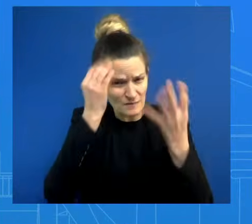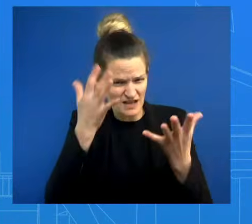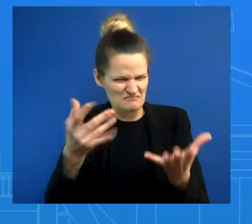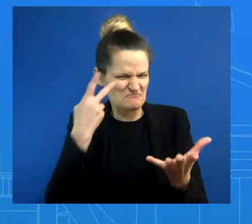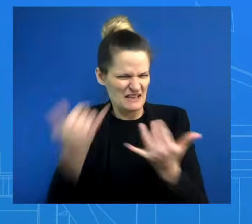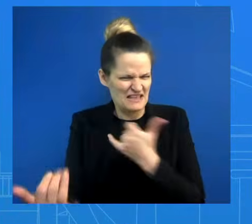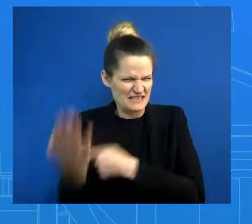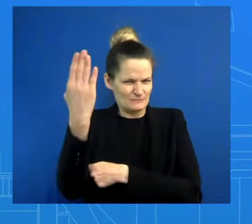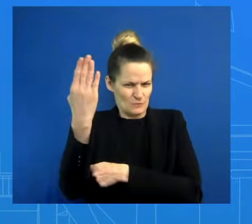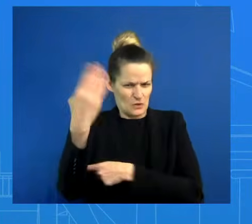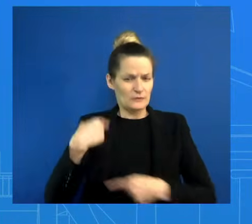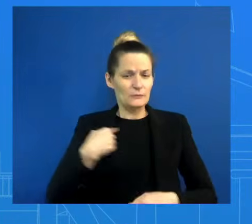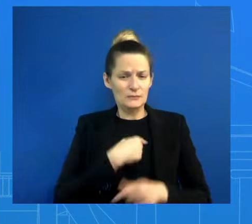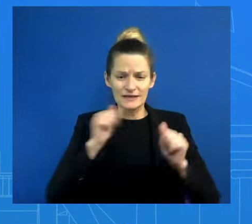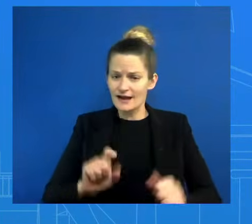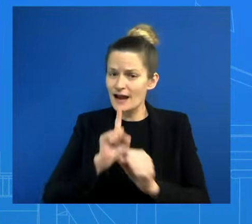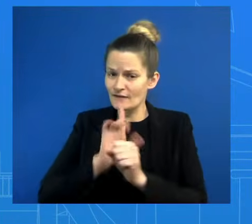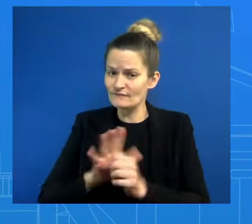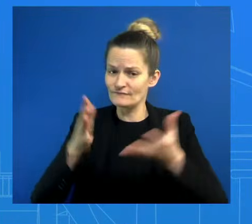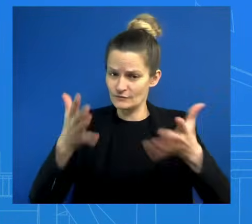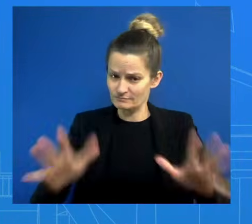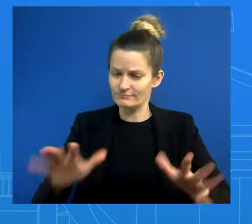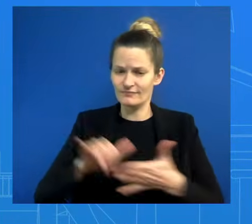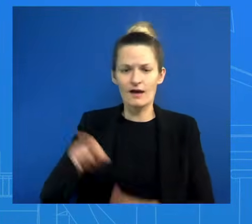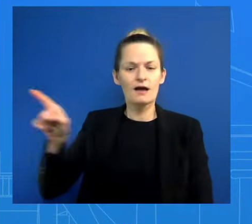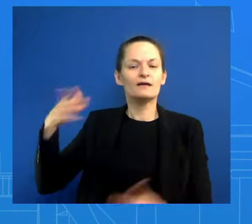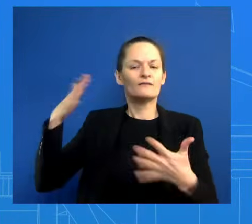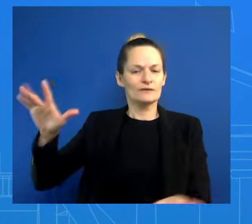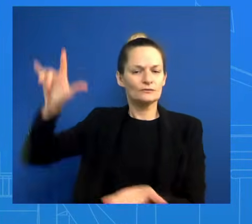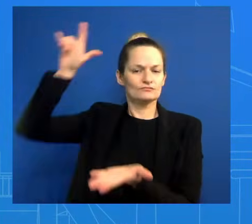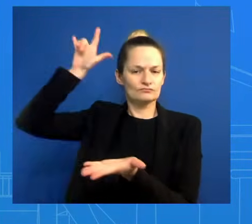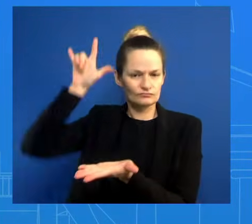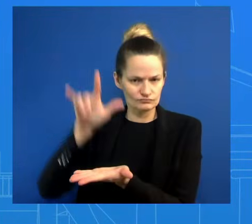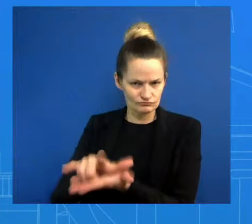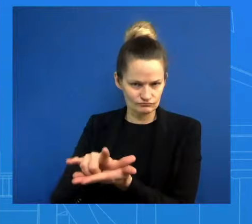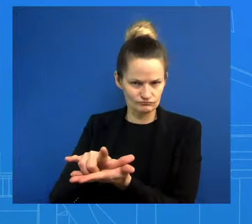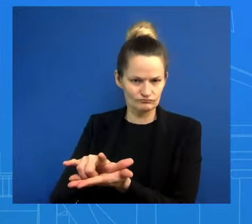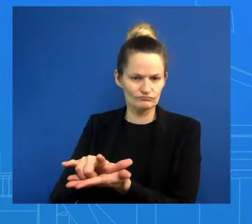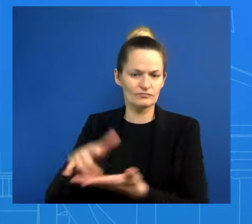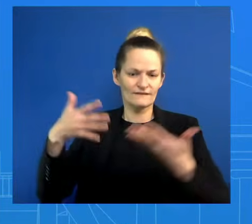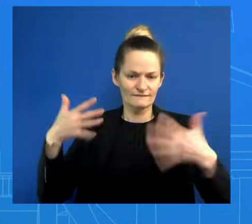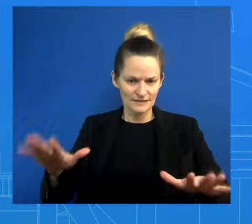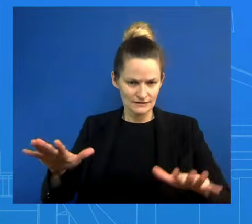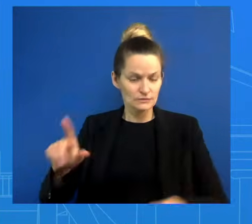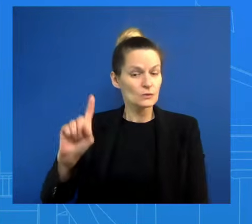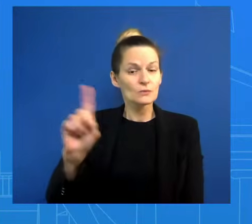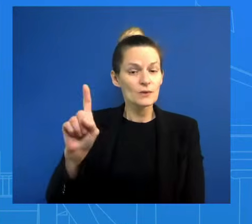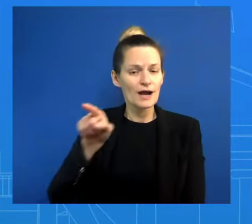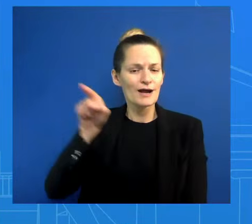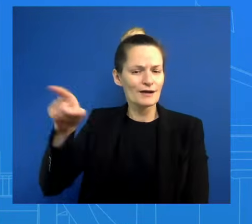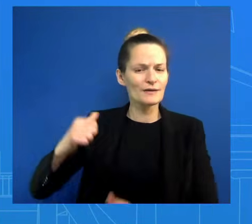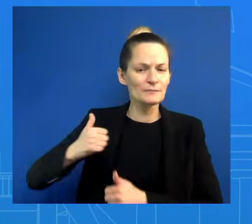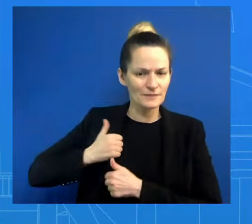at Joint Base San Antonio-Fort Sam Houston early this morning. She has been reunited with her wife, Cherelle.